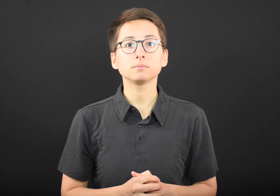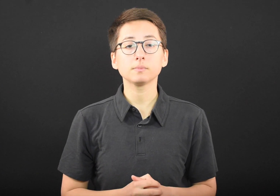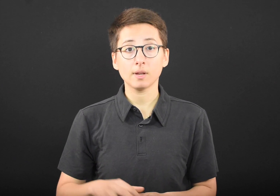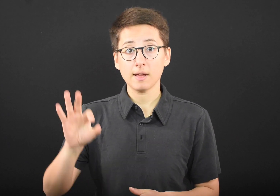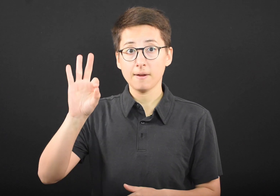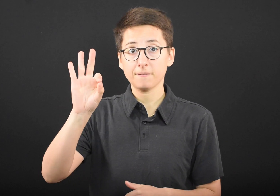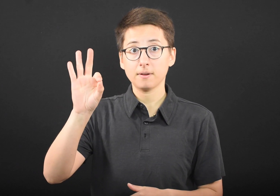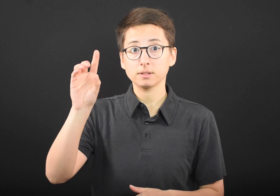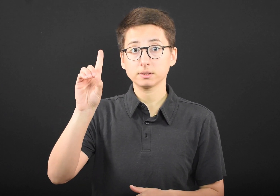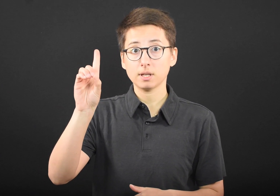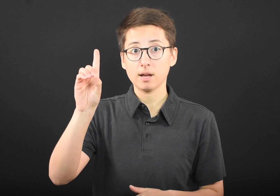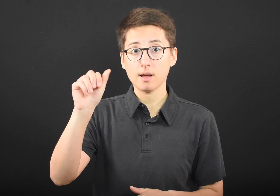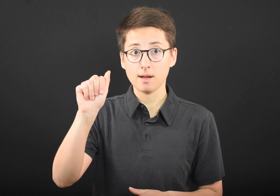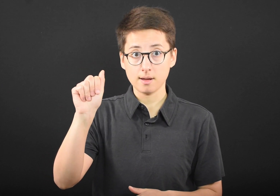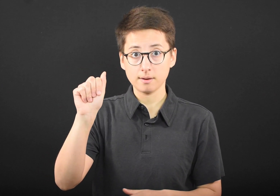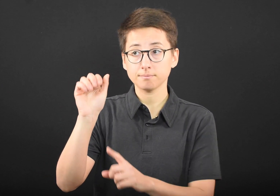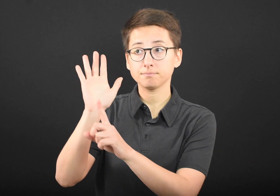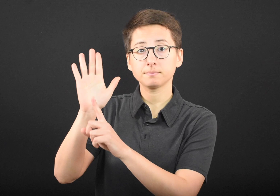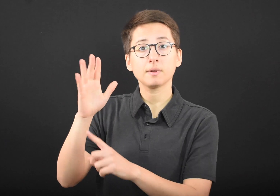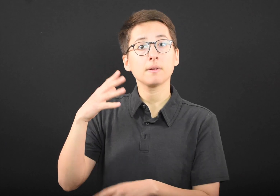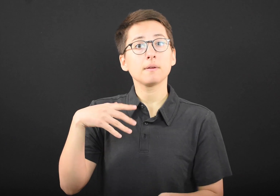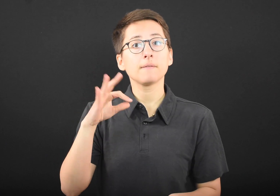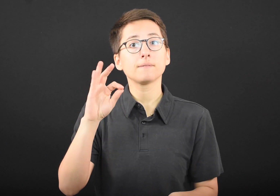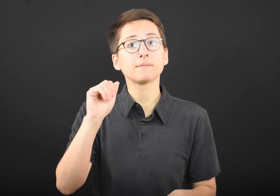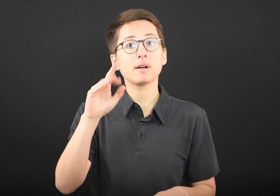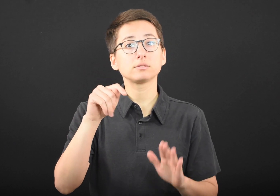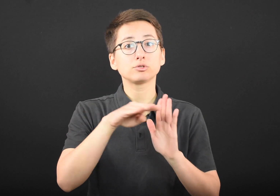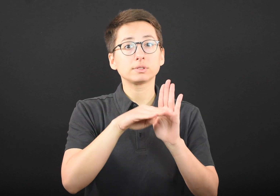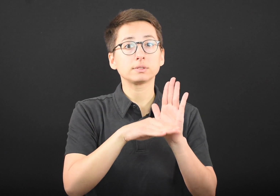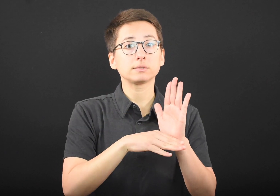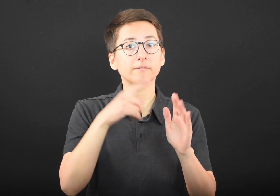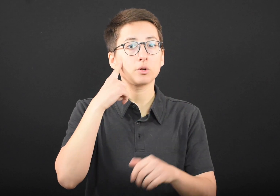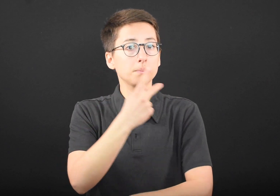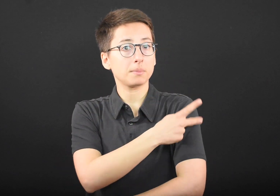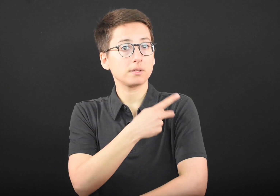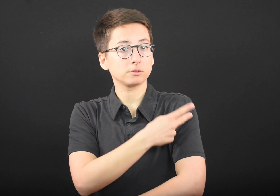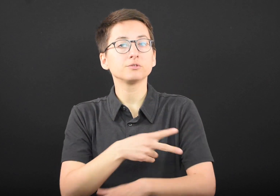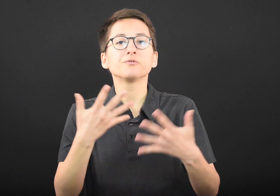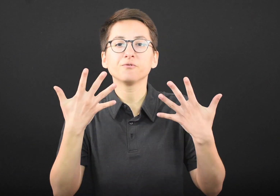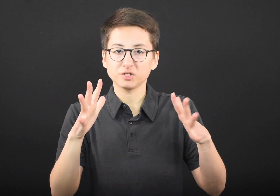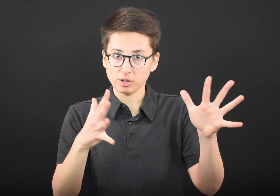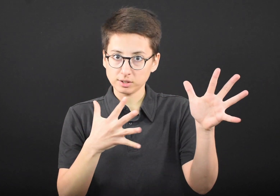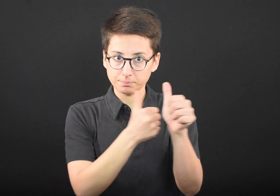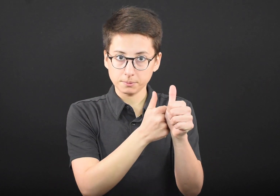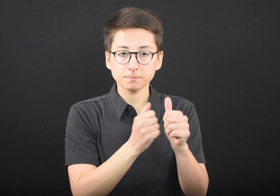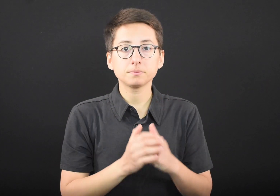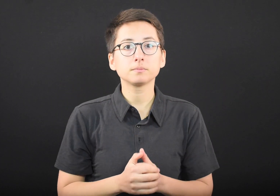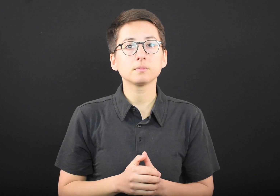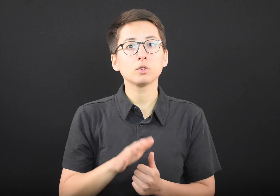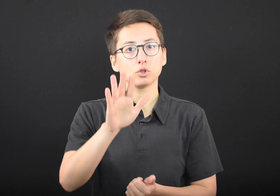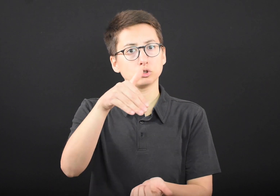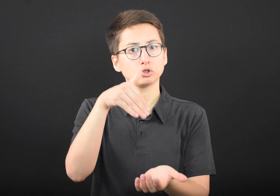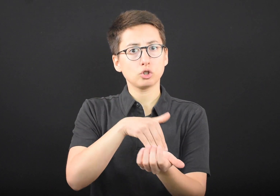The FDA fact sheet for patients has been updated, and your health care